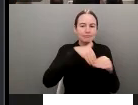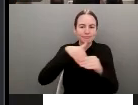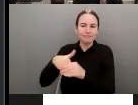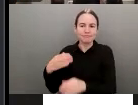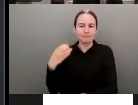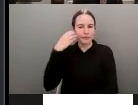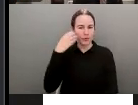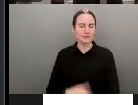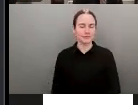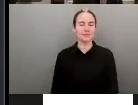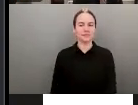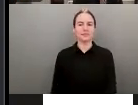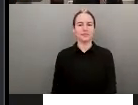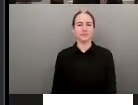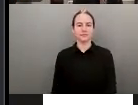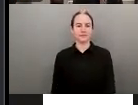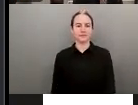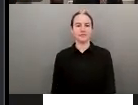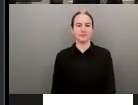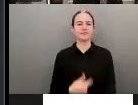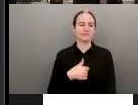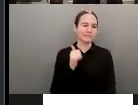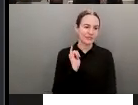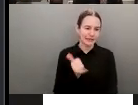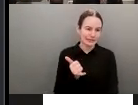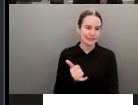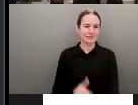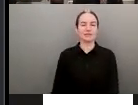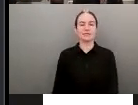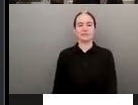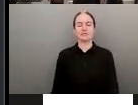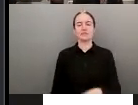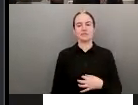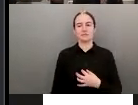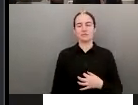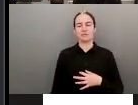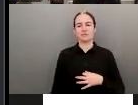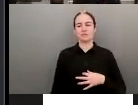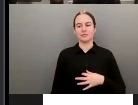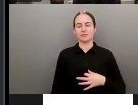I will allow it just now. Now it is